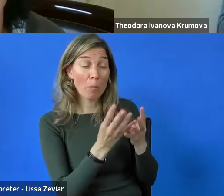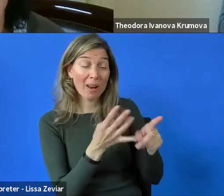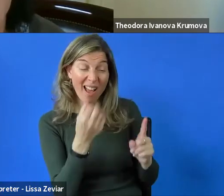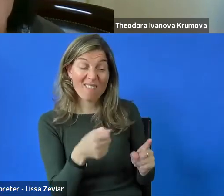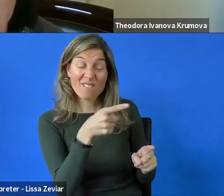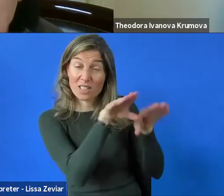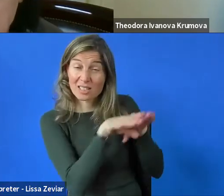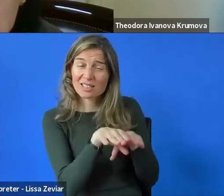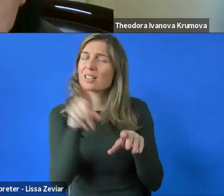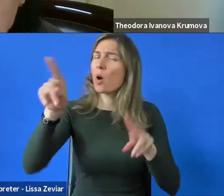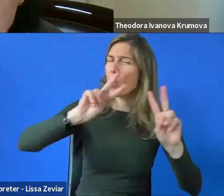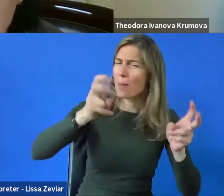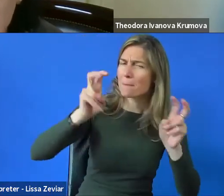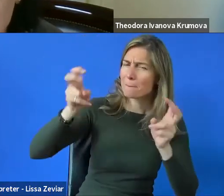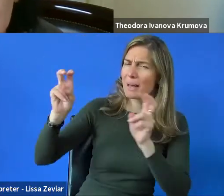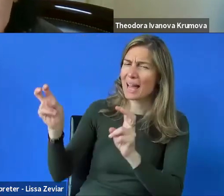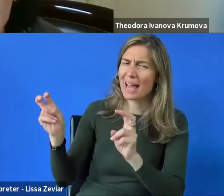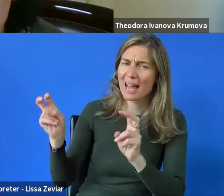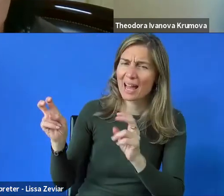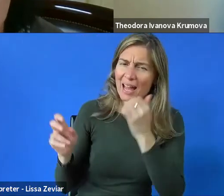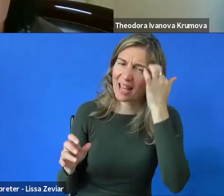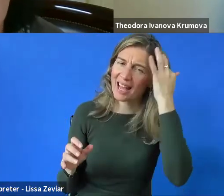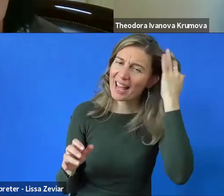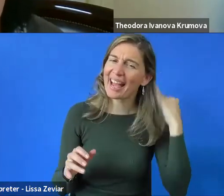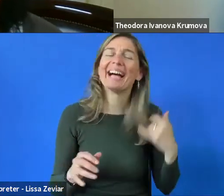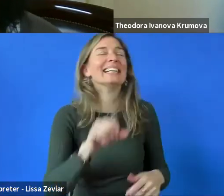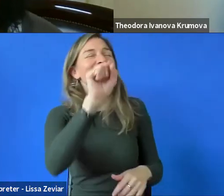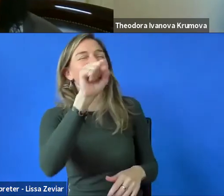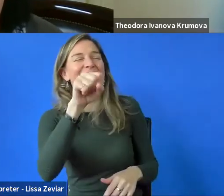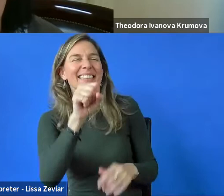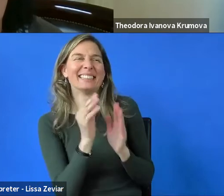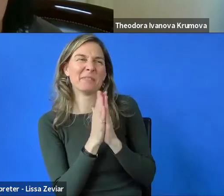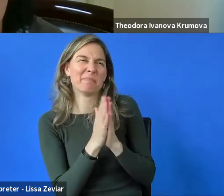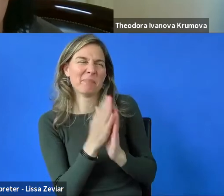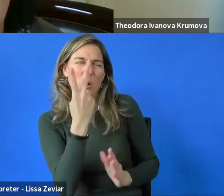But try to do it in just 2 minutes because we need to go ahead.